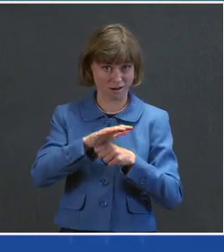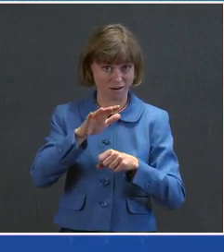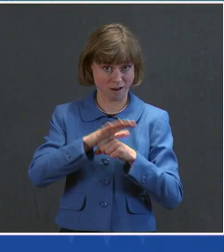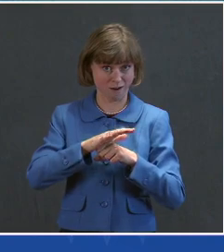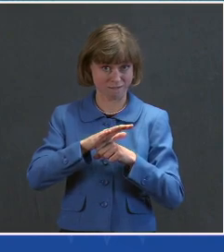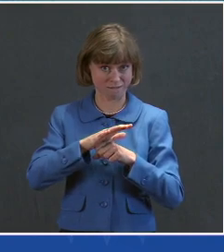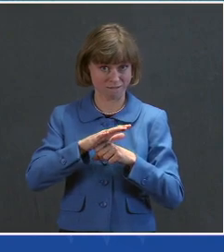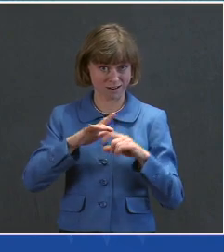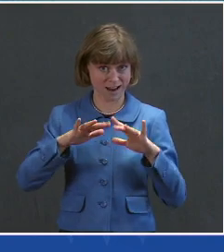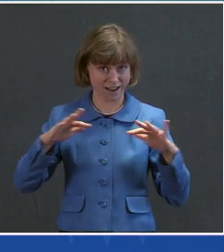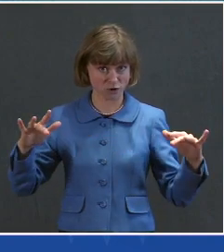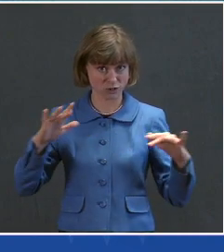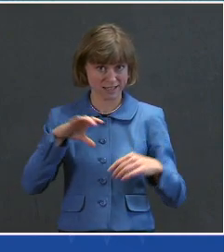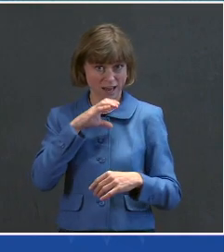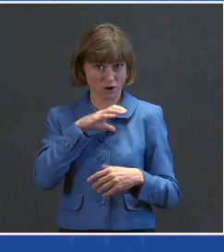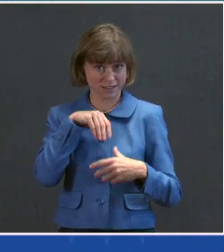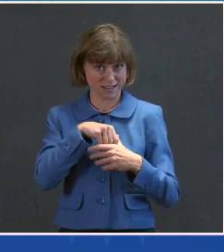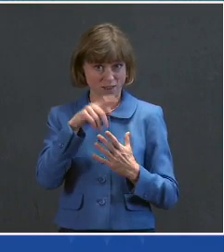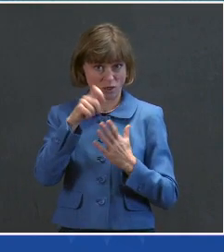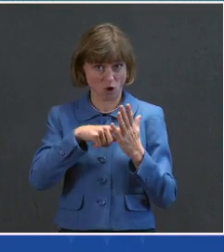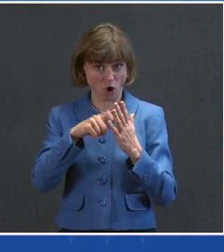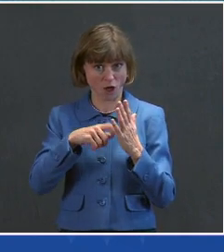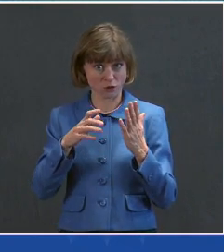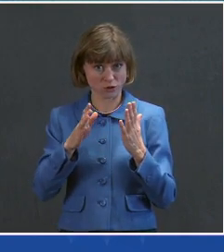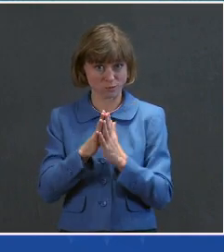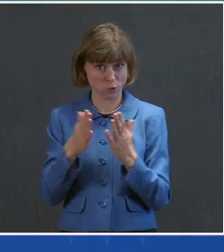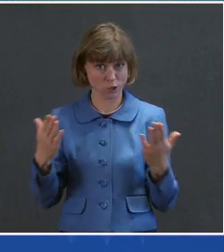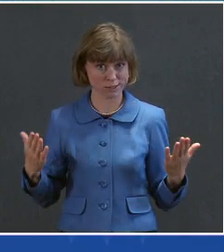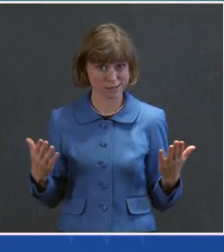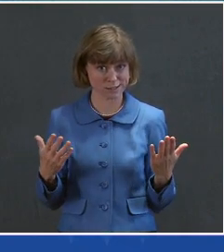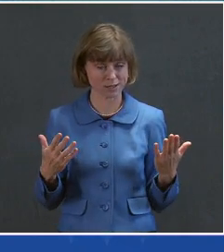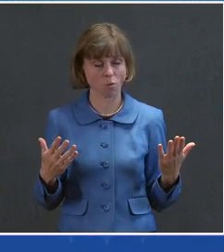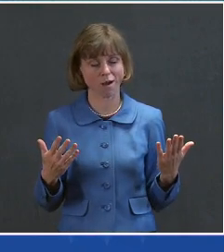in the author's books? Ms. Psaki: Well, again, I think it is important